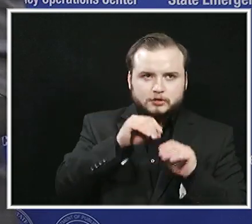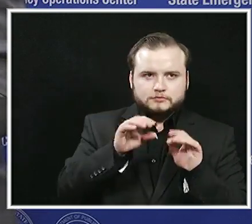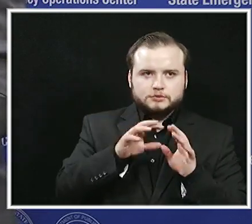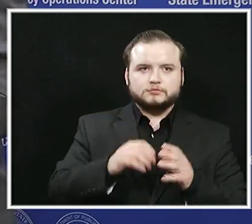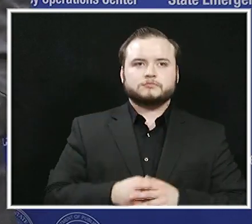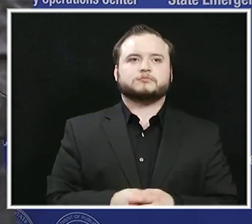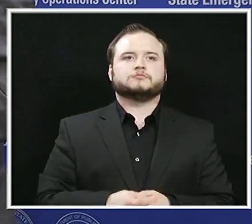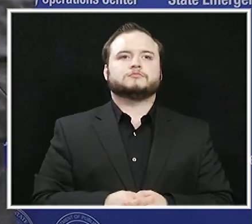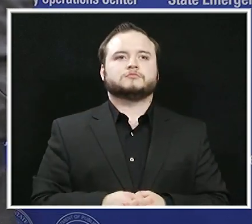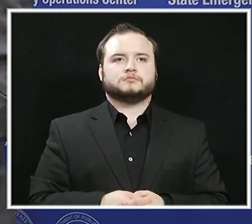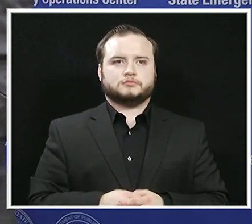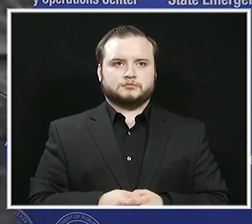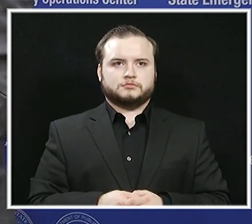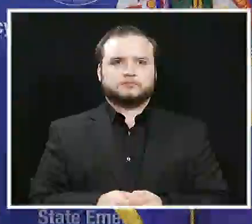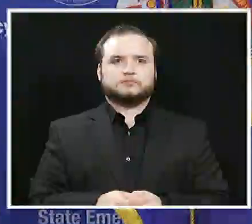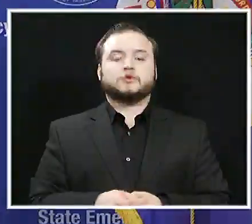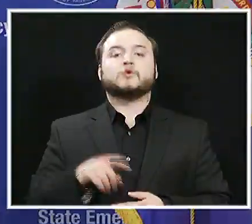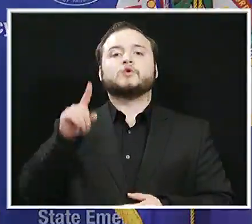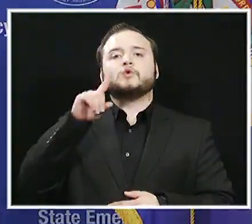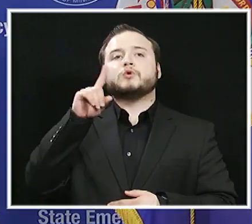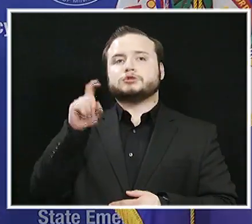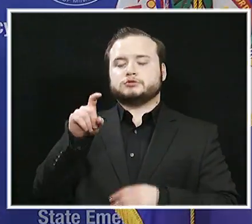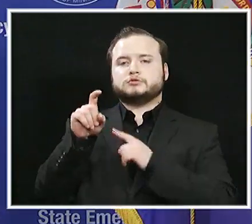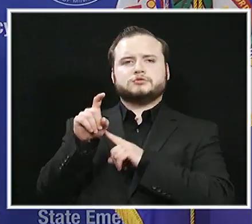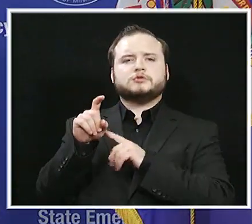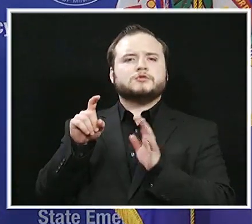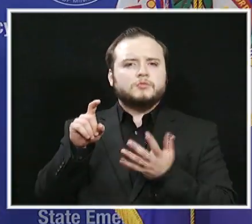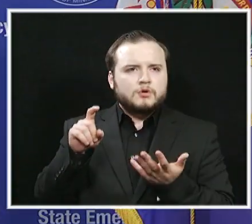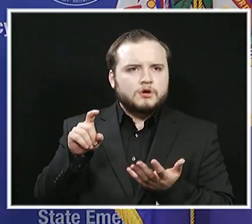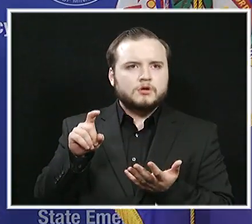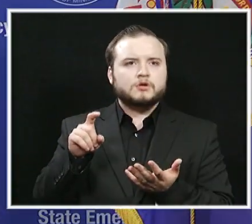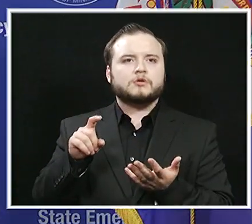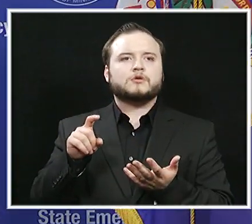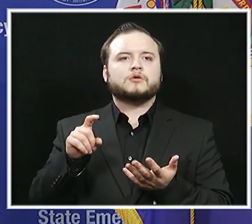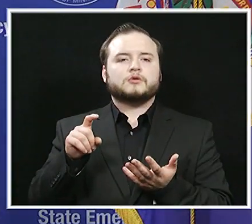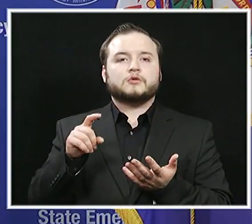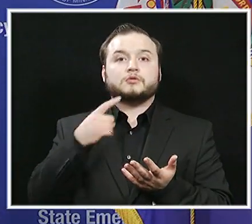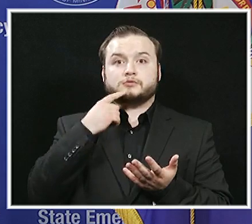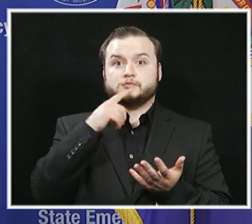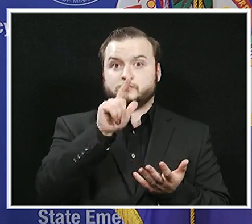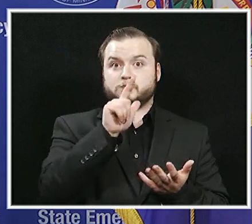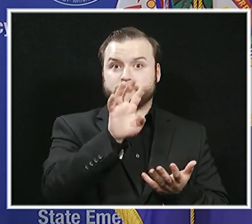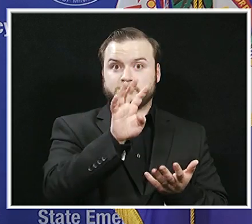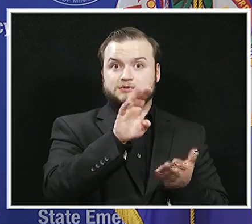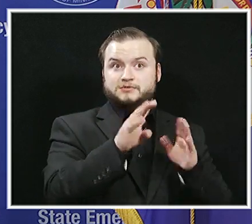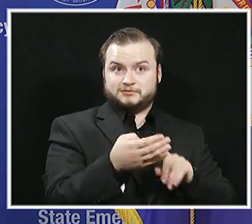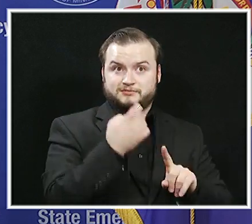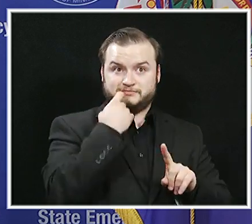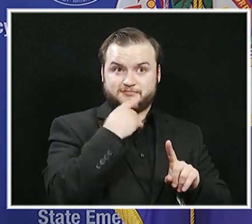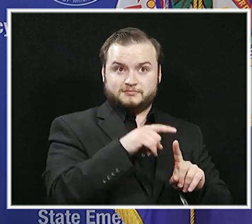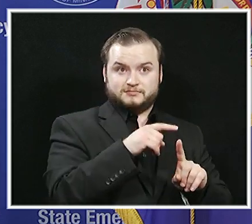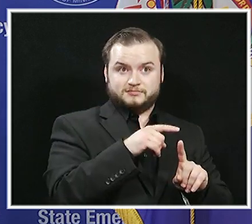Yeah. No, it's a good -- your question, though, even without that being the fact, you're right. Because the question is is that